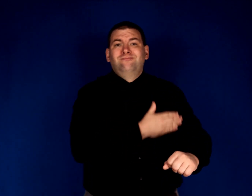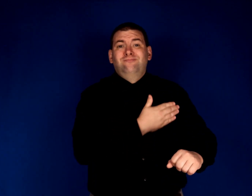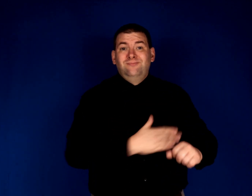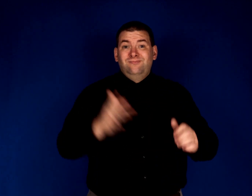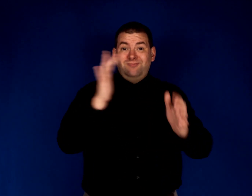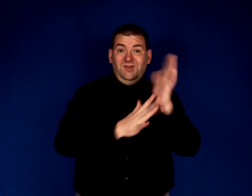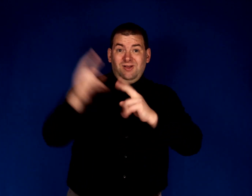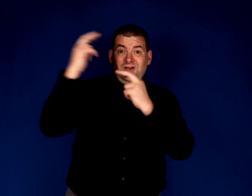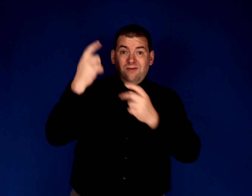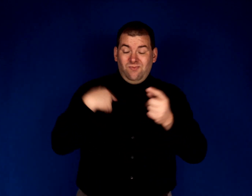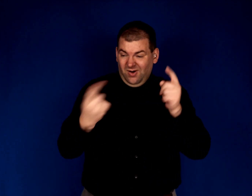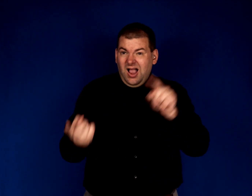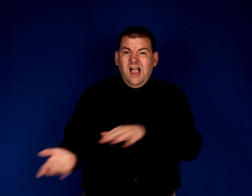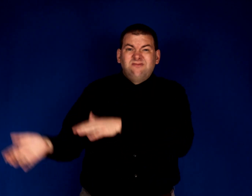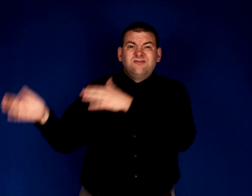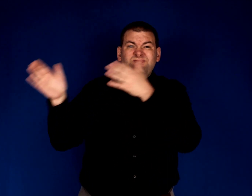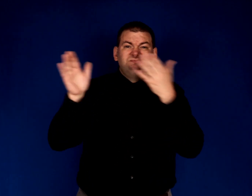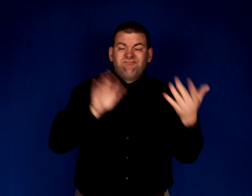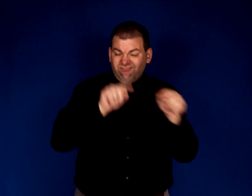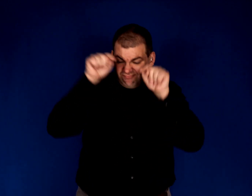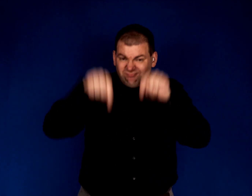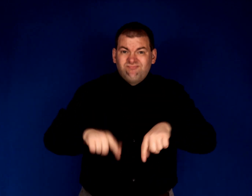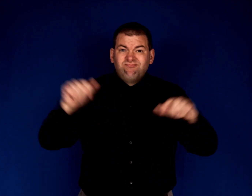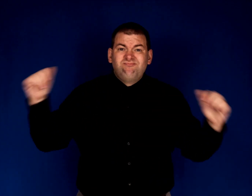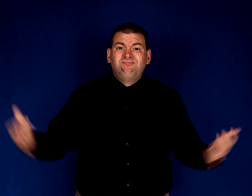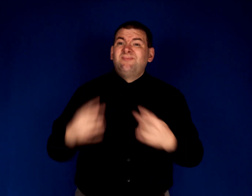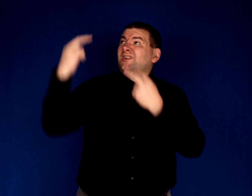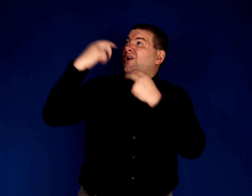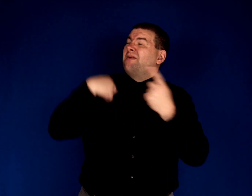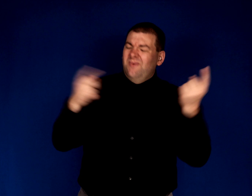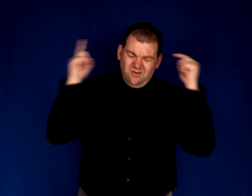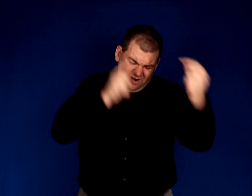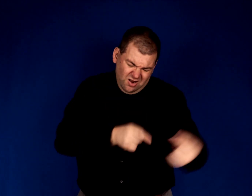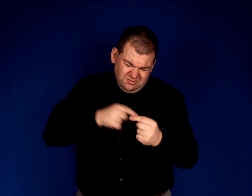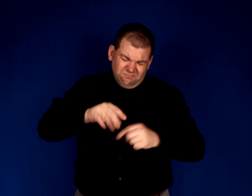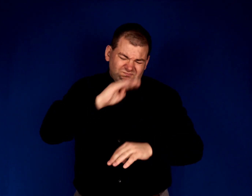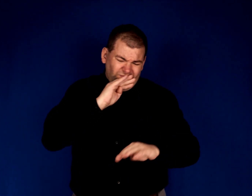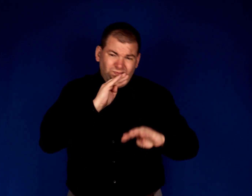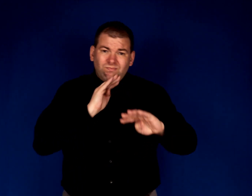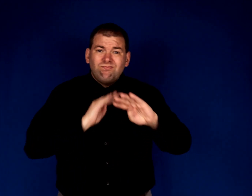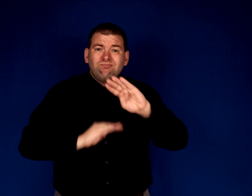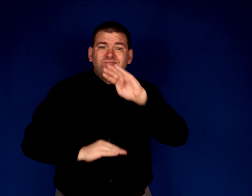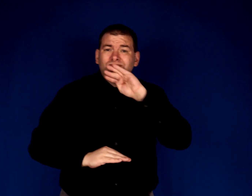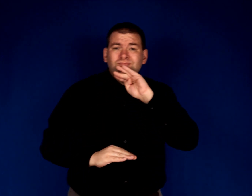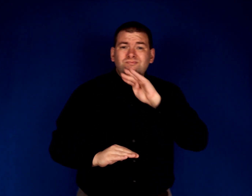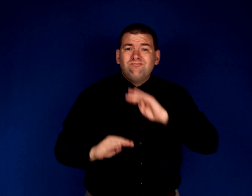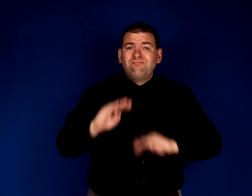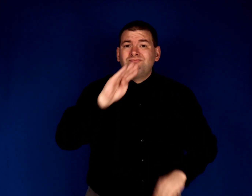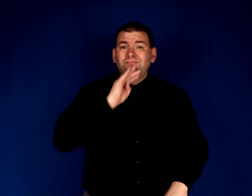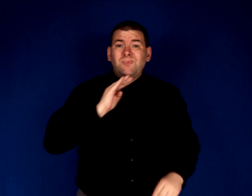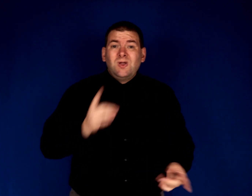He saw me when I was dyin’ He saw me when I was cryin’